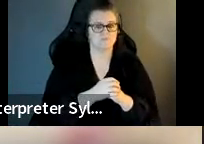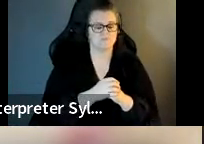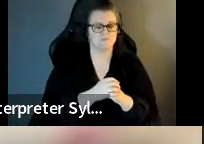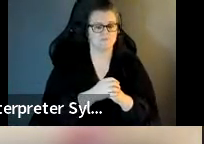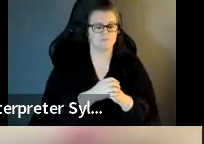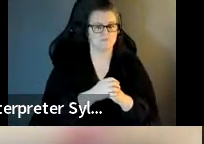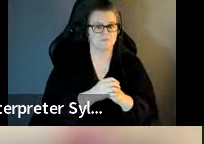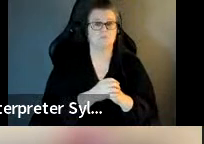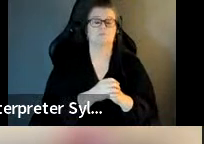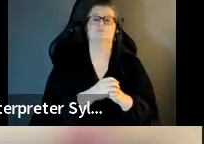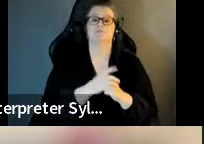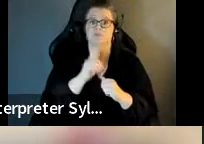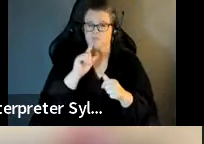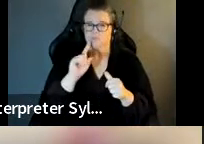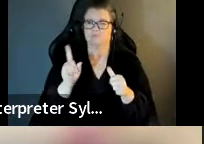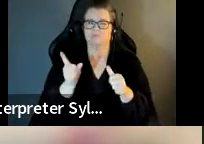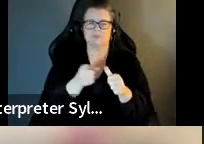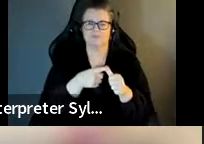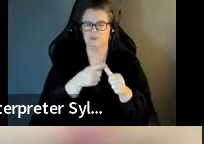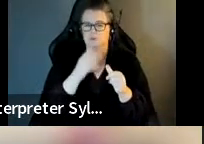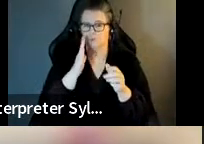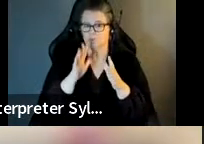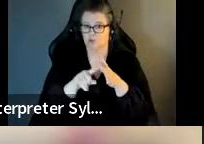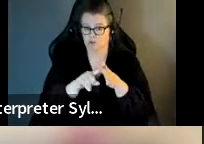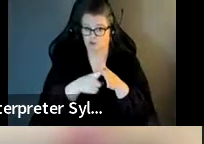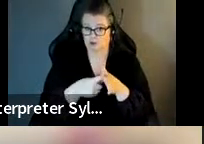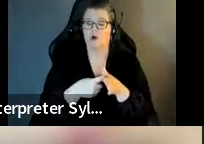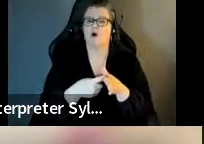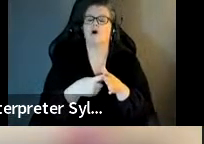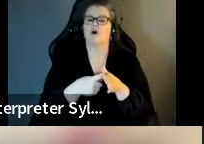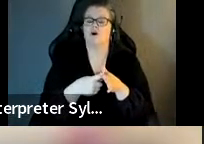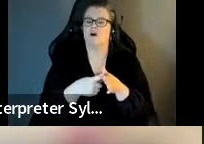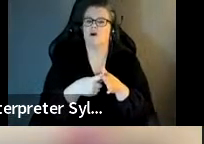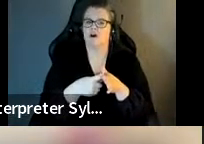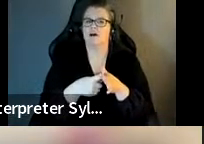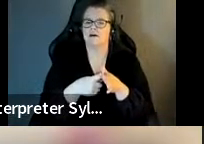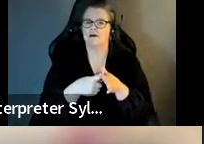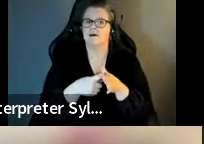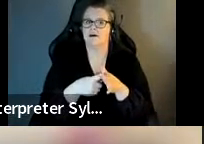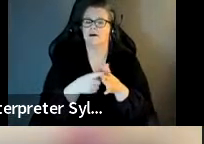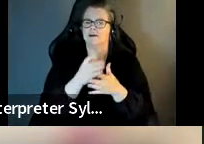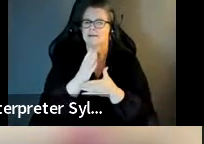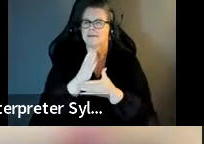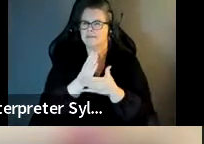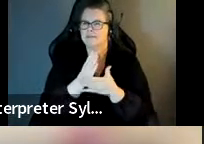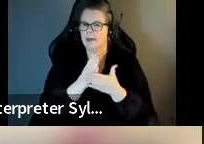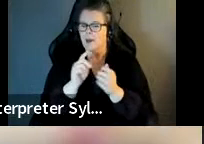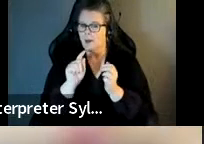And what I'll first start off with, some of the comments, the commentors who signed up